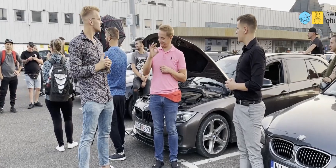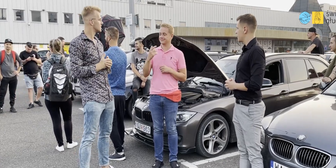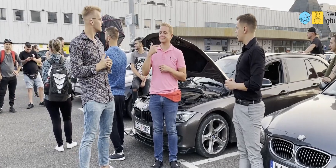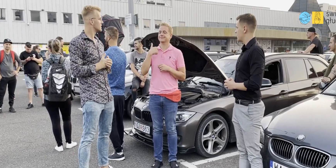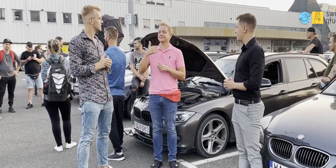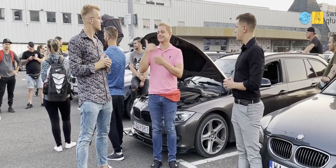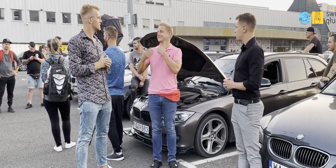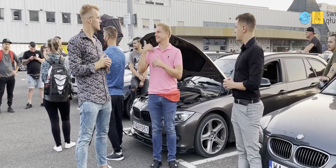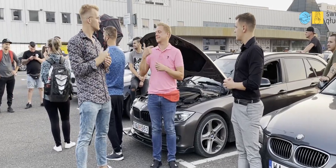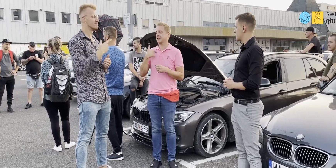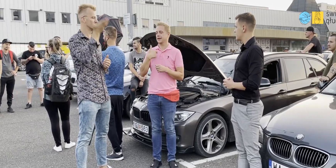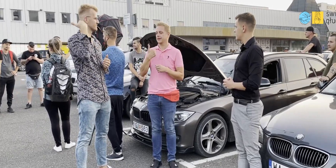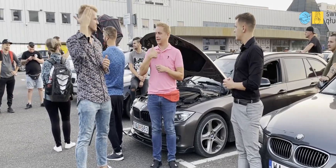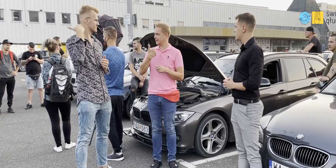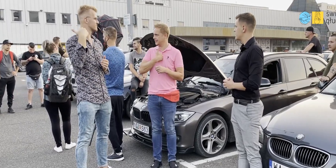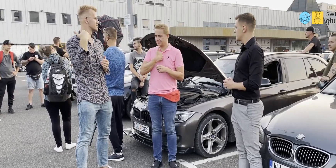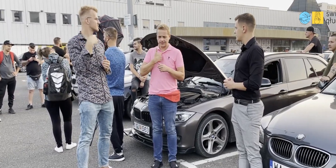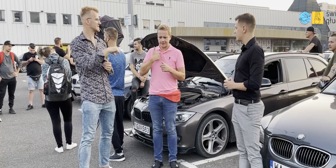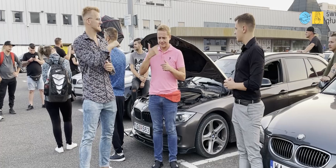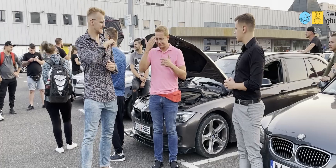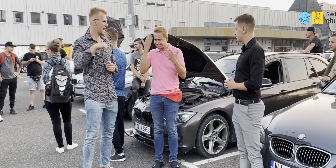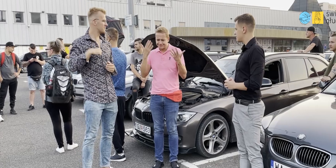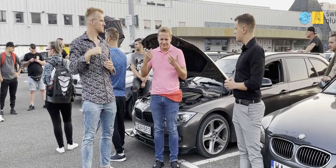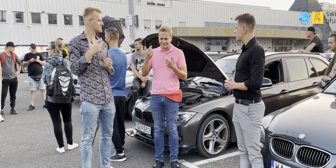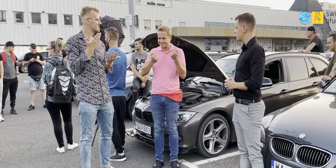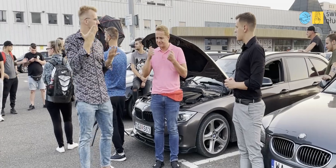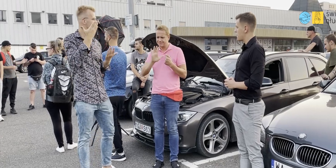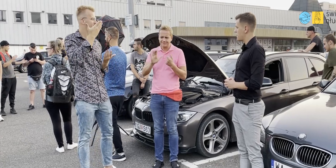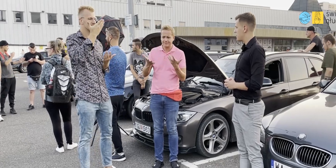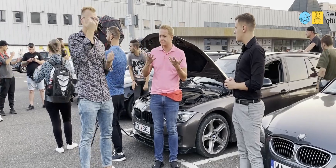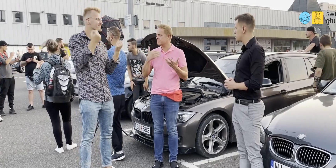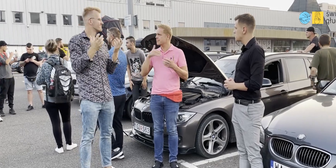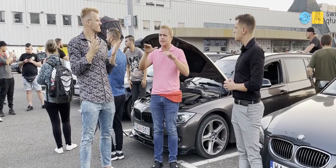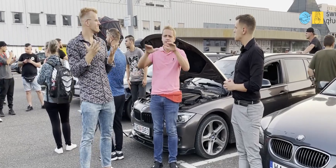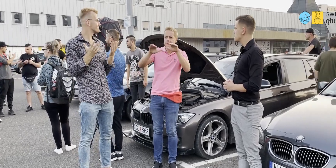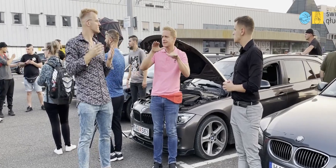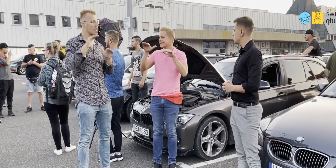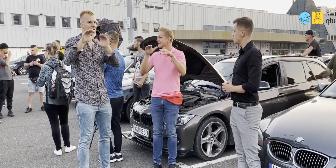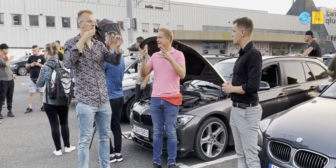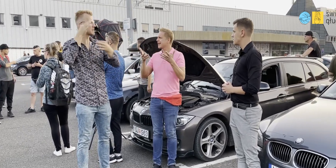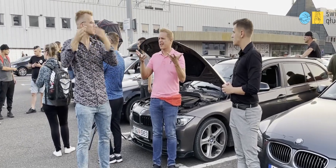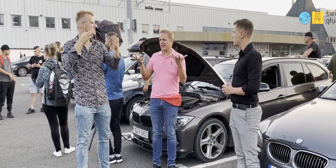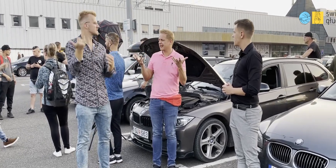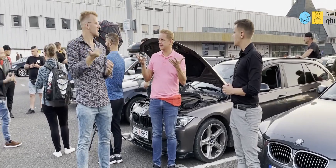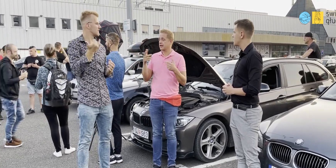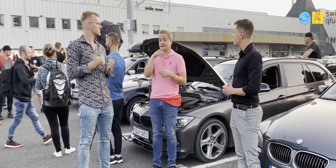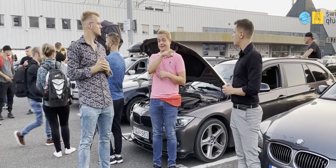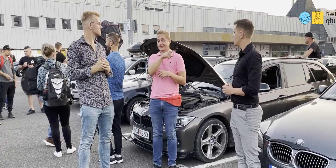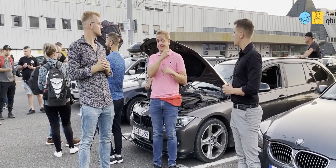[G] Once, when I was confused, I was looking for someone who would be able to tell me something, help me somehow.